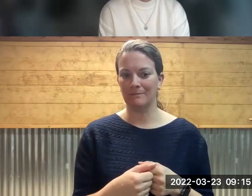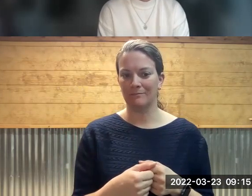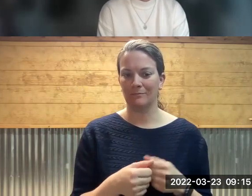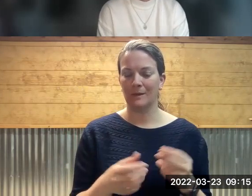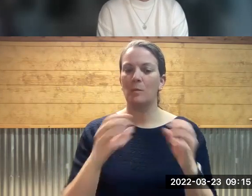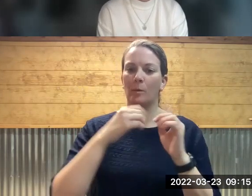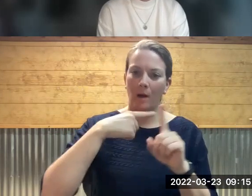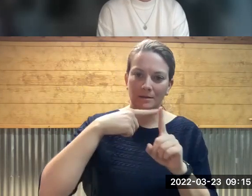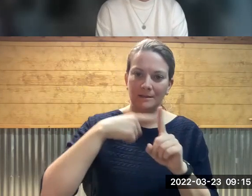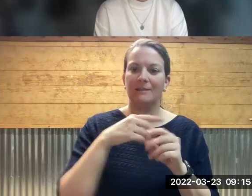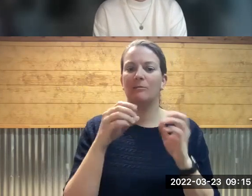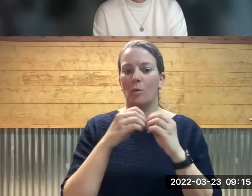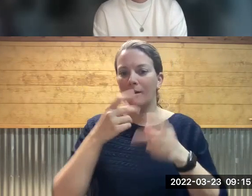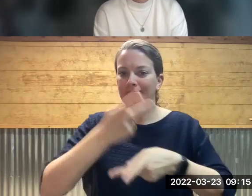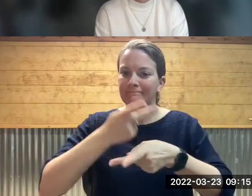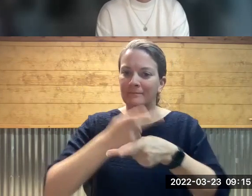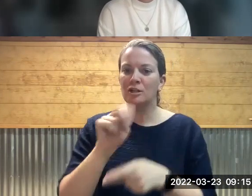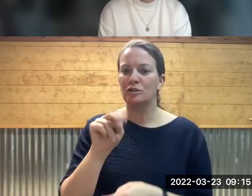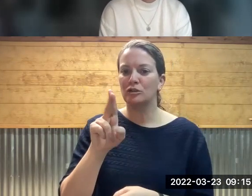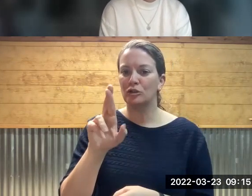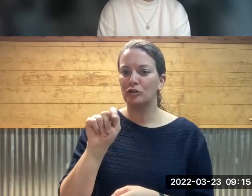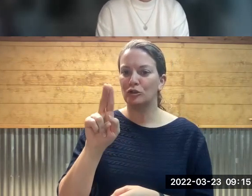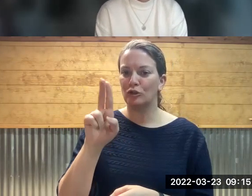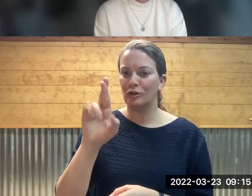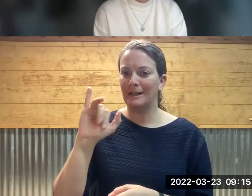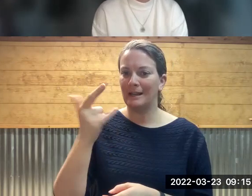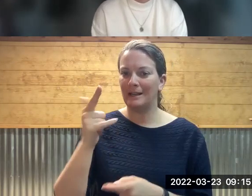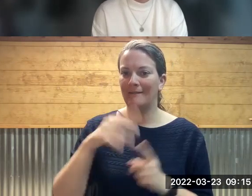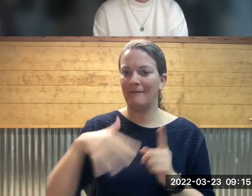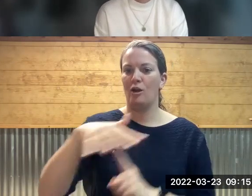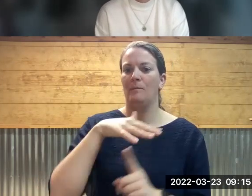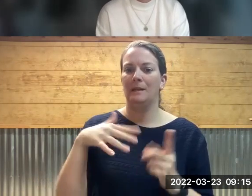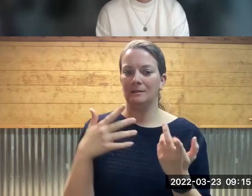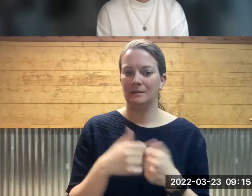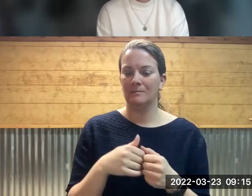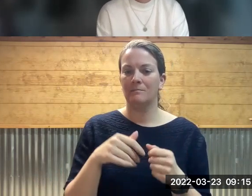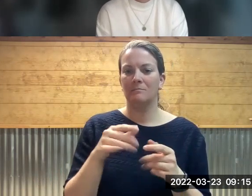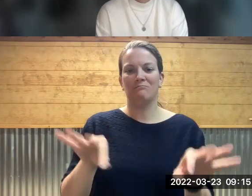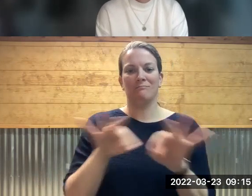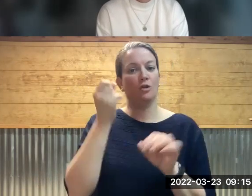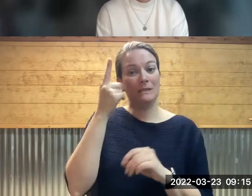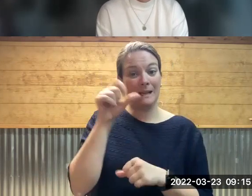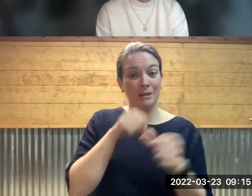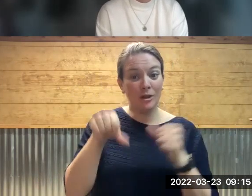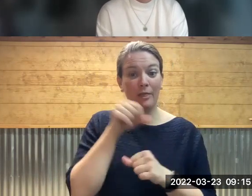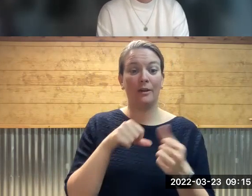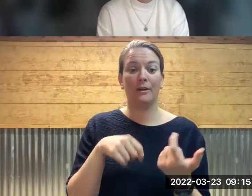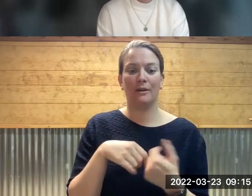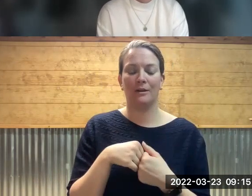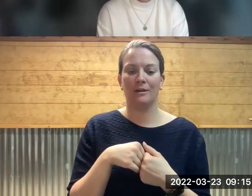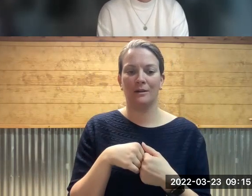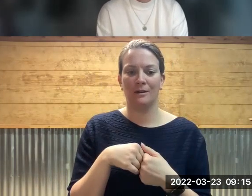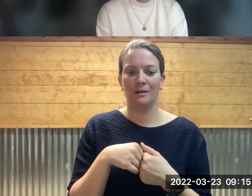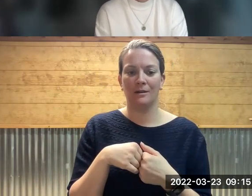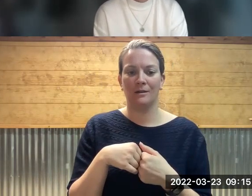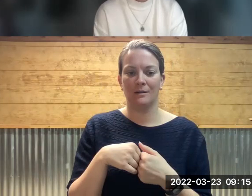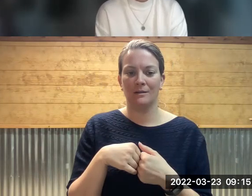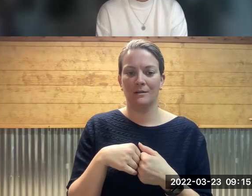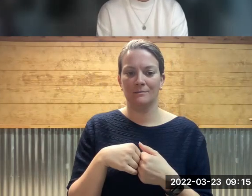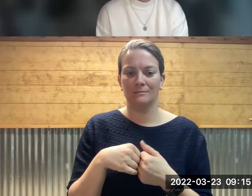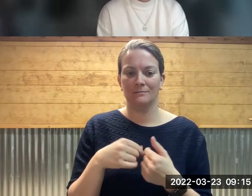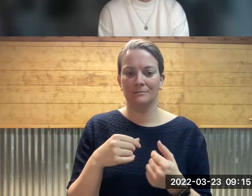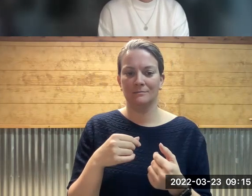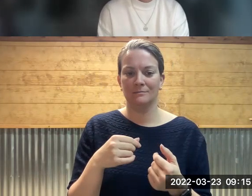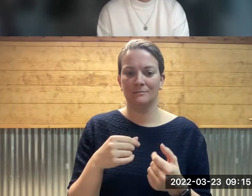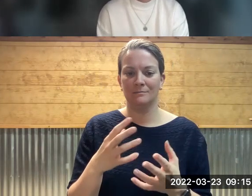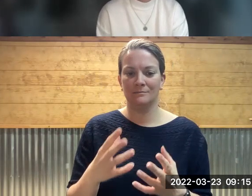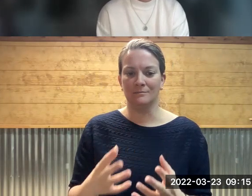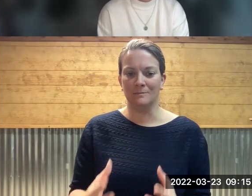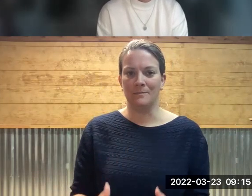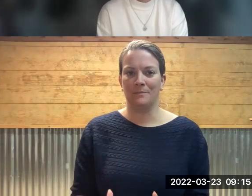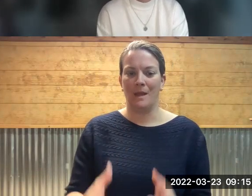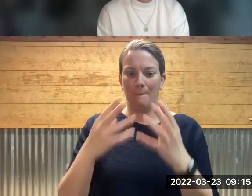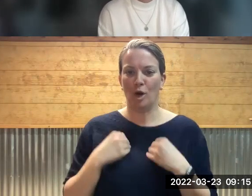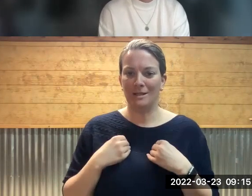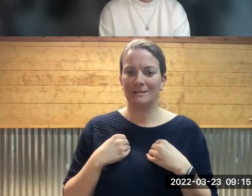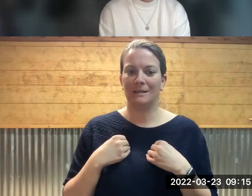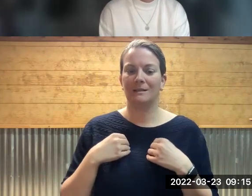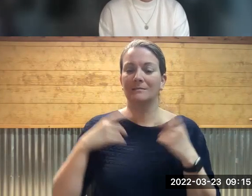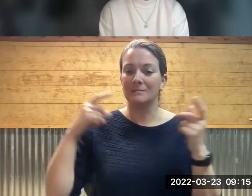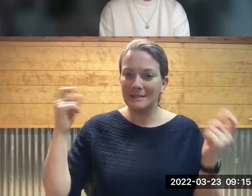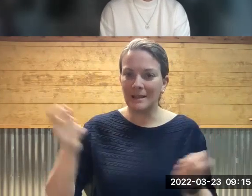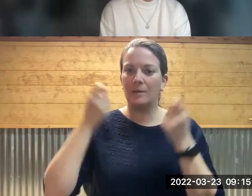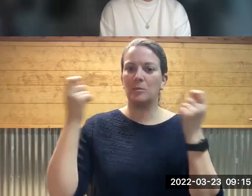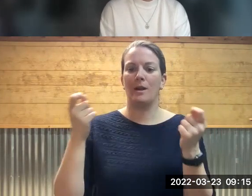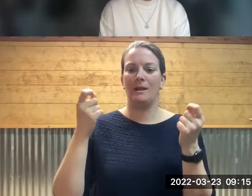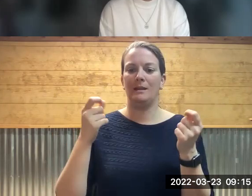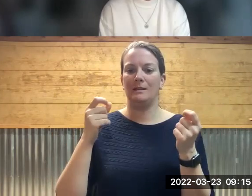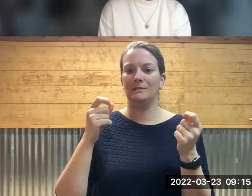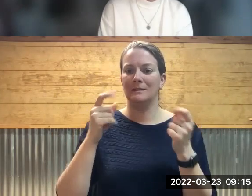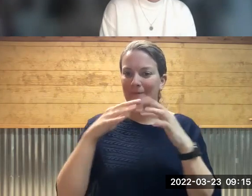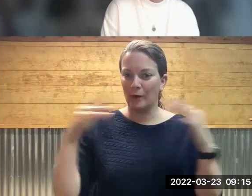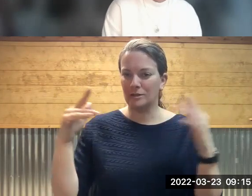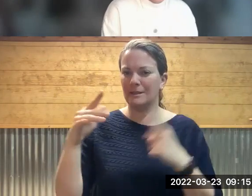It is about understanding each other, moving beyond simple tolerance, embracing brazing and Starbucks in a rich devil lattice.